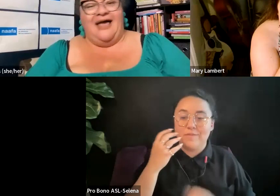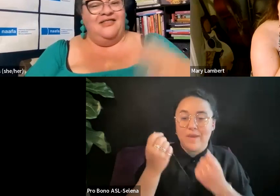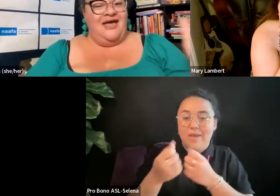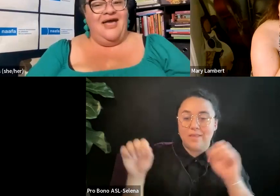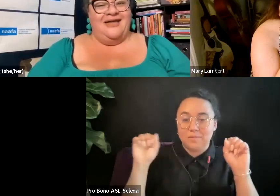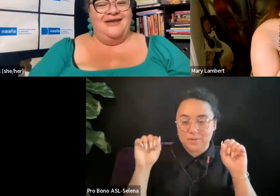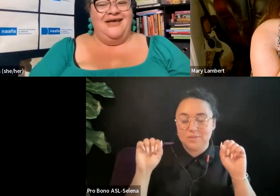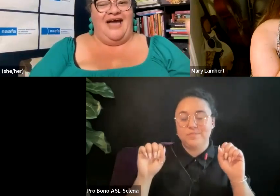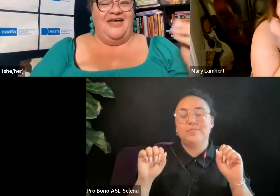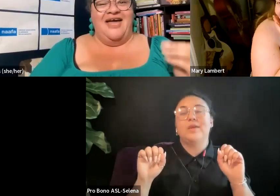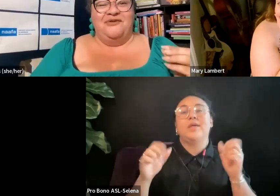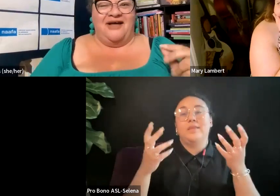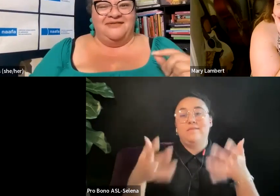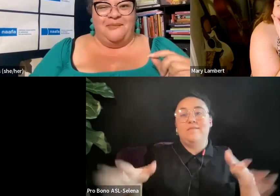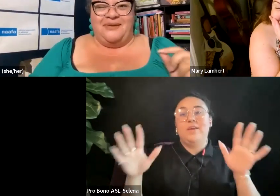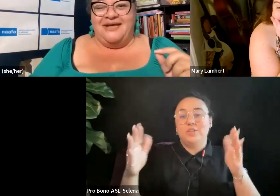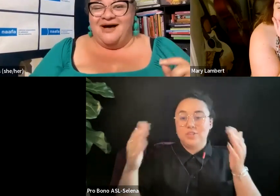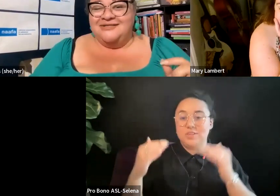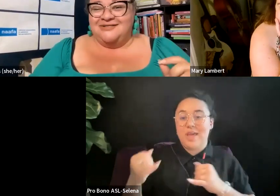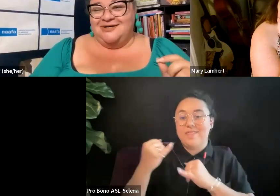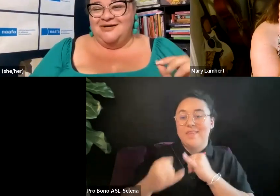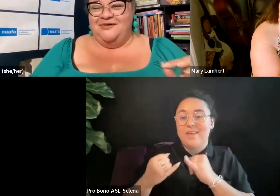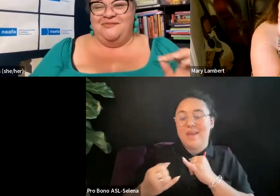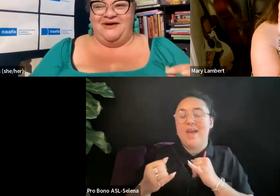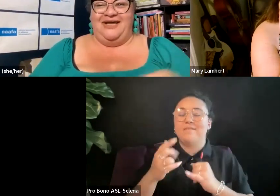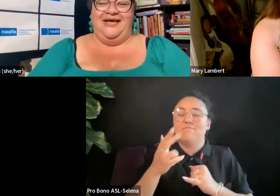And then at the end, we're going to have a little mini concert with Mary,